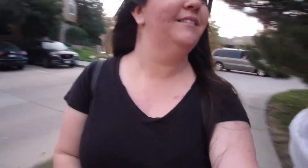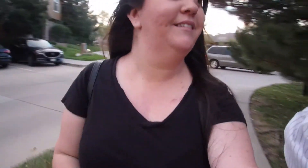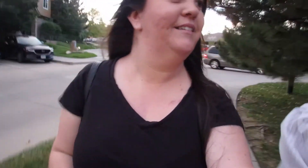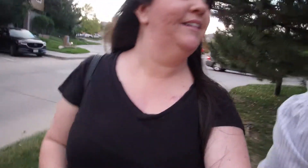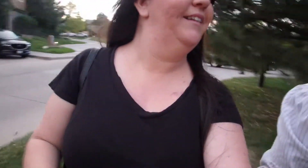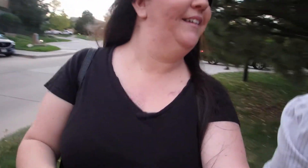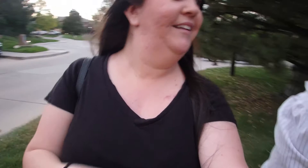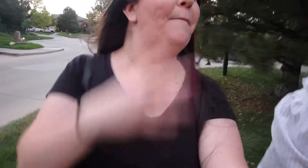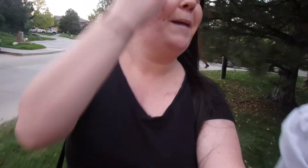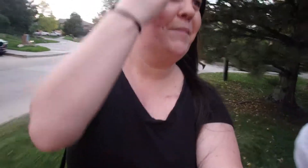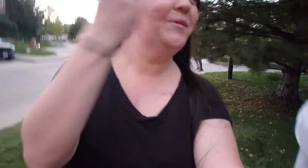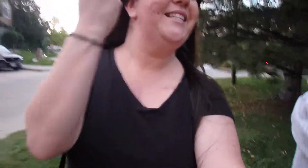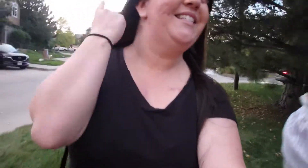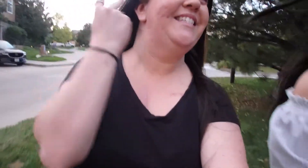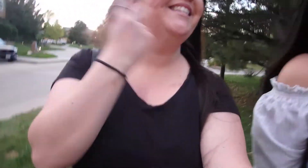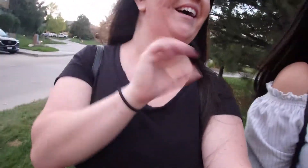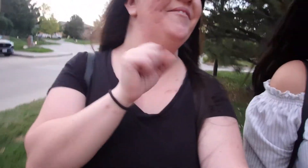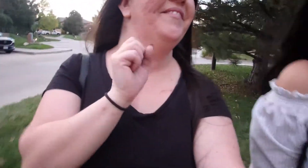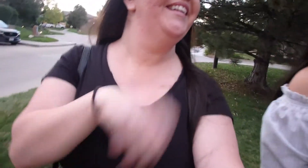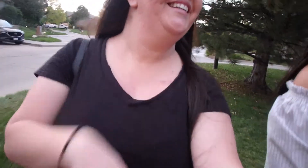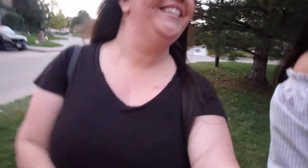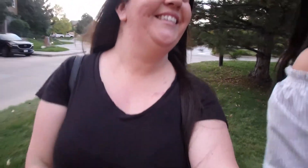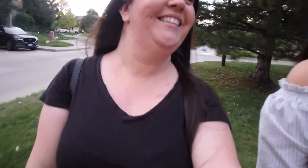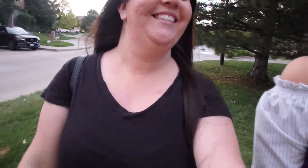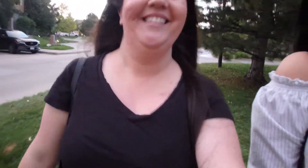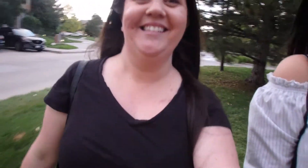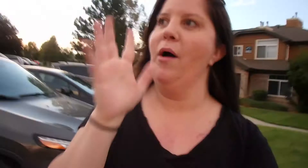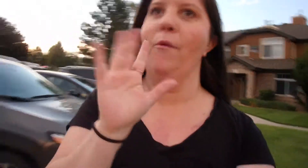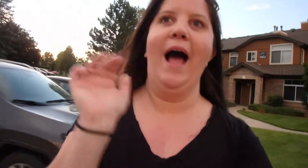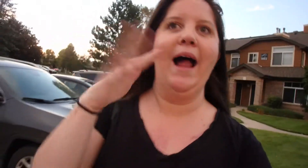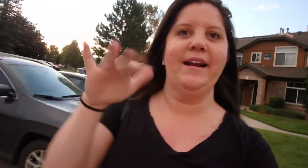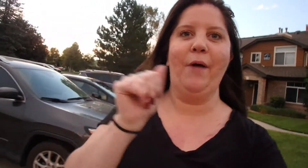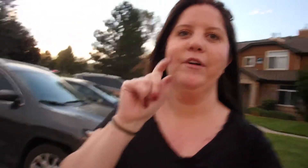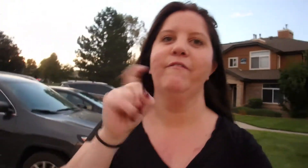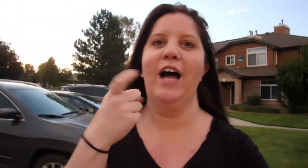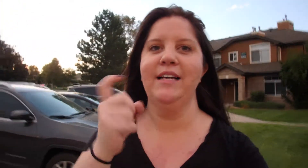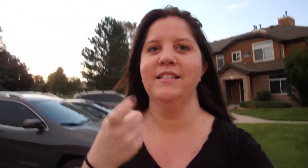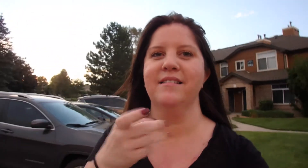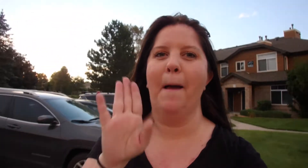But it's memories, memories, yep We're hanging out with friends